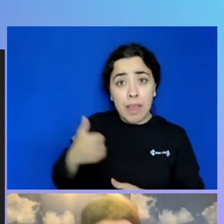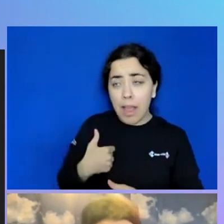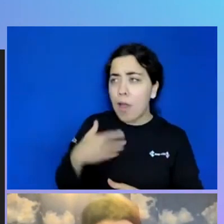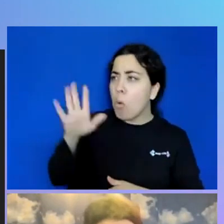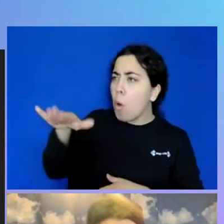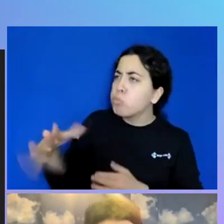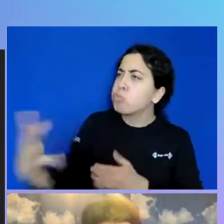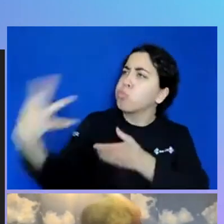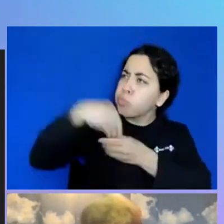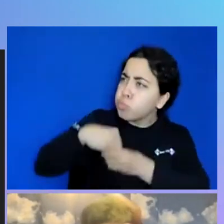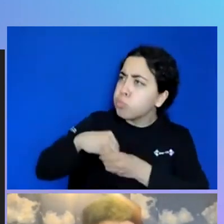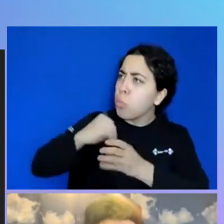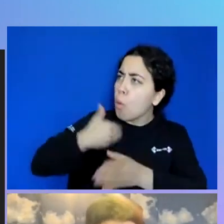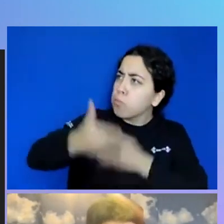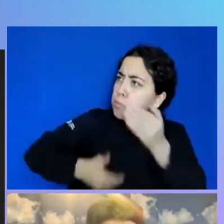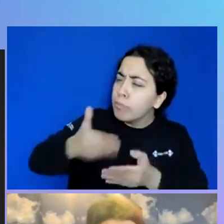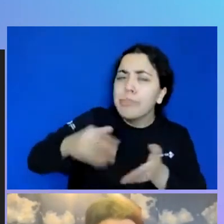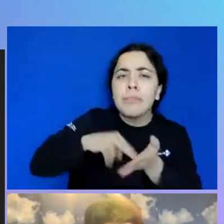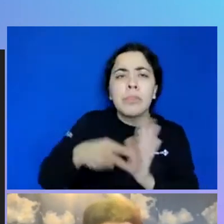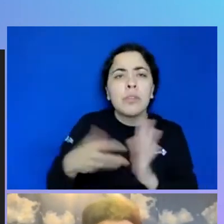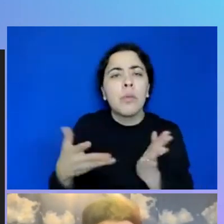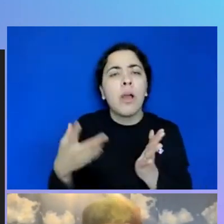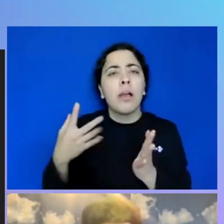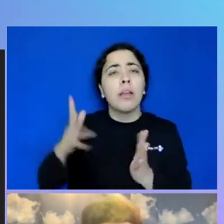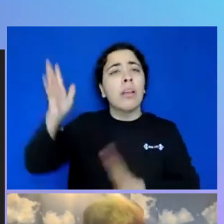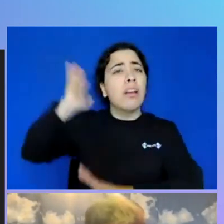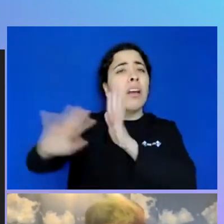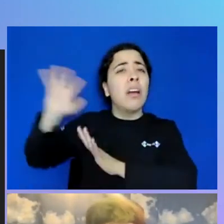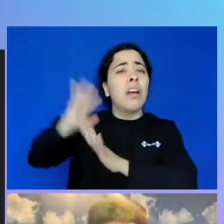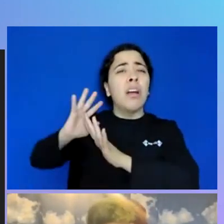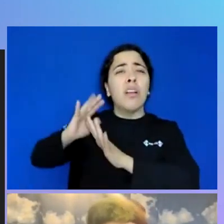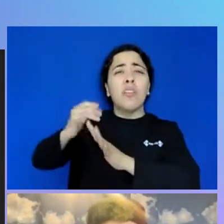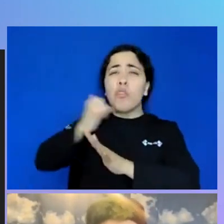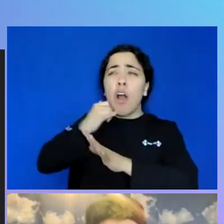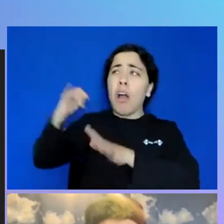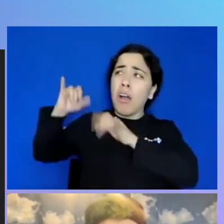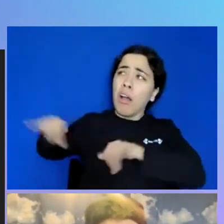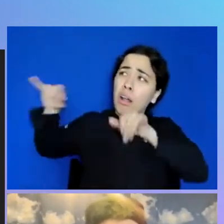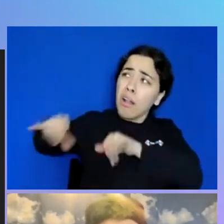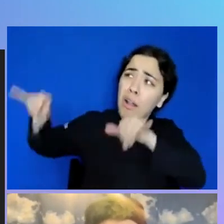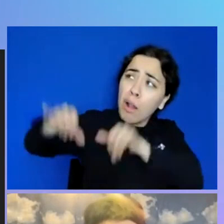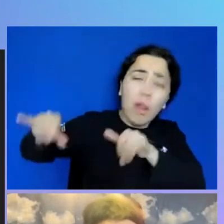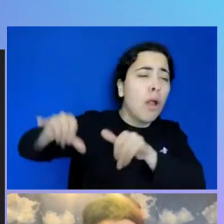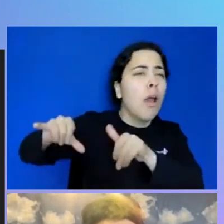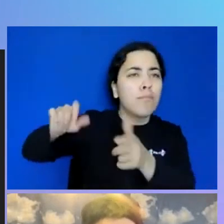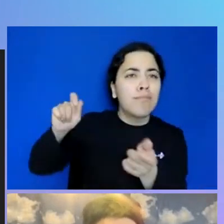we're correcting a systemic wrong that has been created,